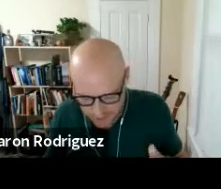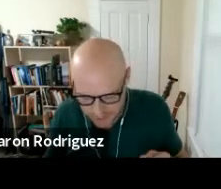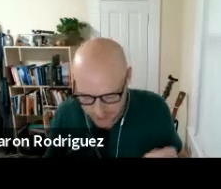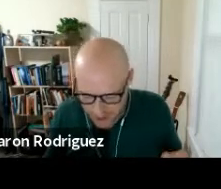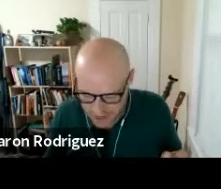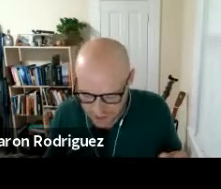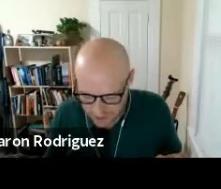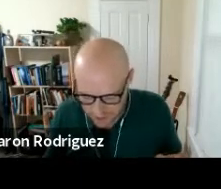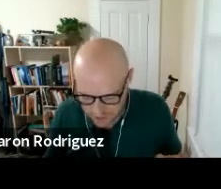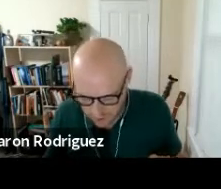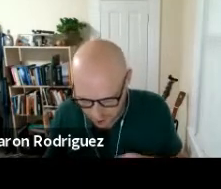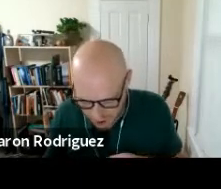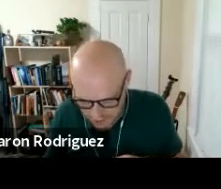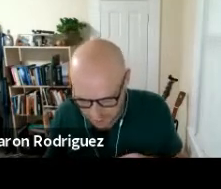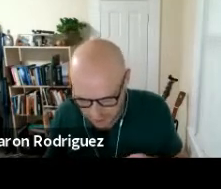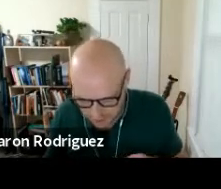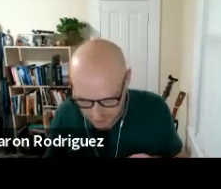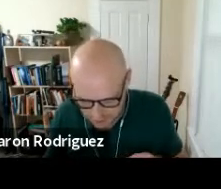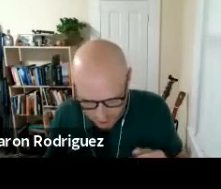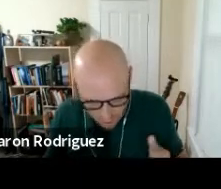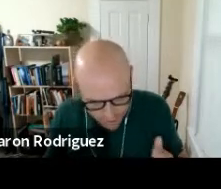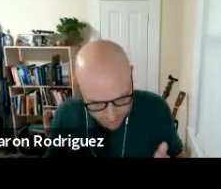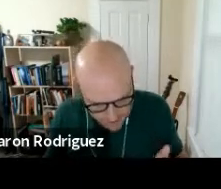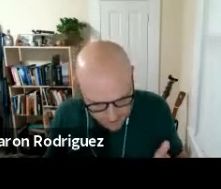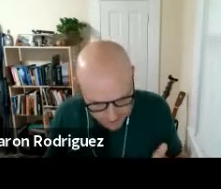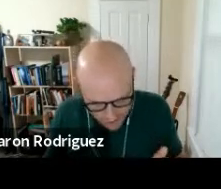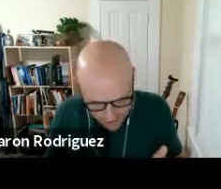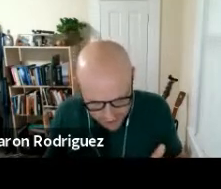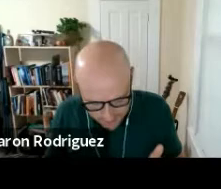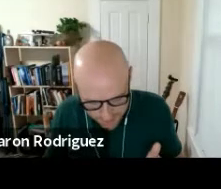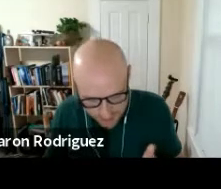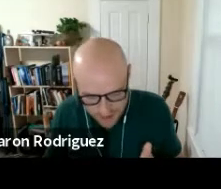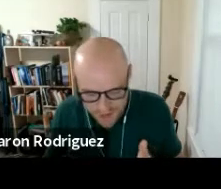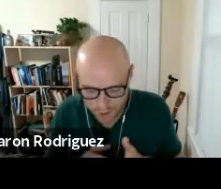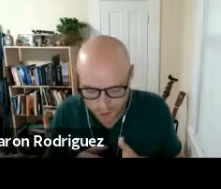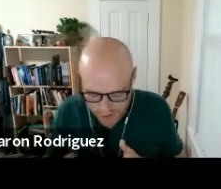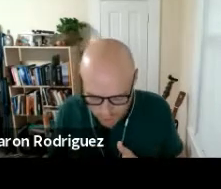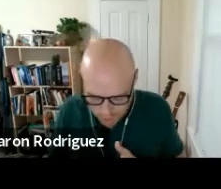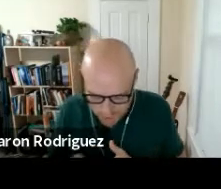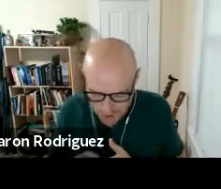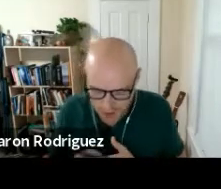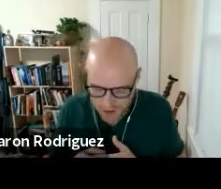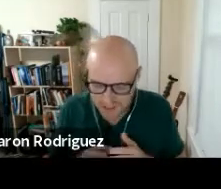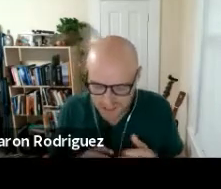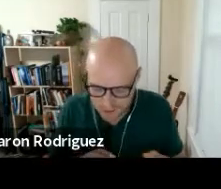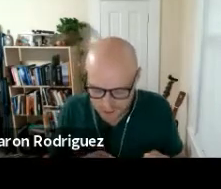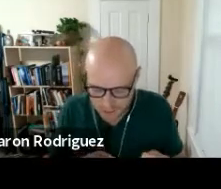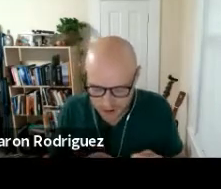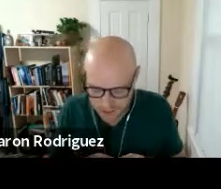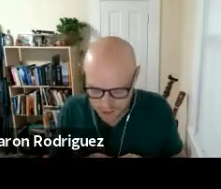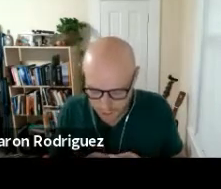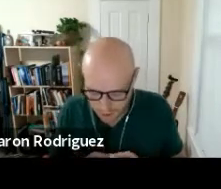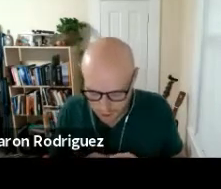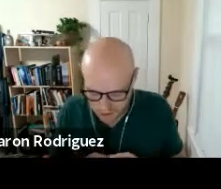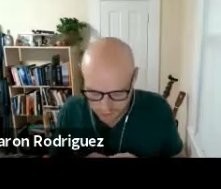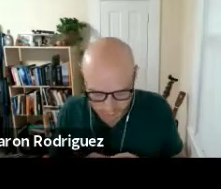by dragging your finger across the page. When the reader is dragging their finger in the correct order a single vibration will pulse when